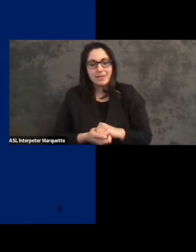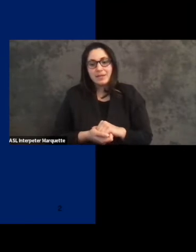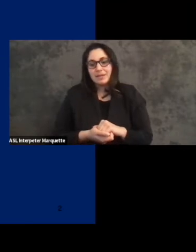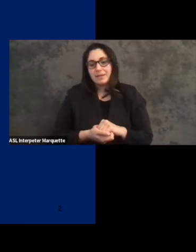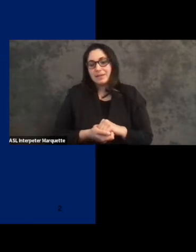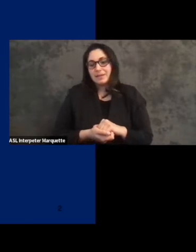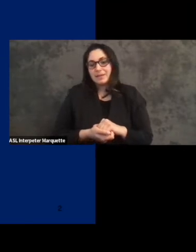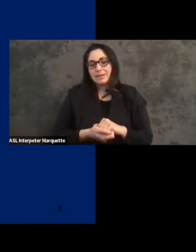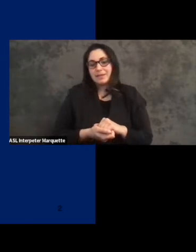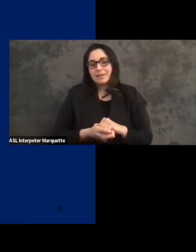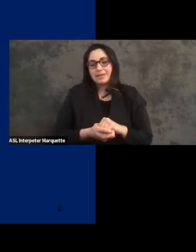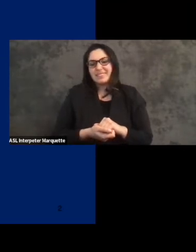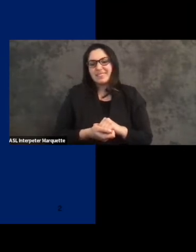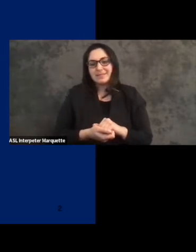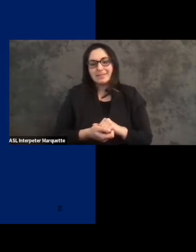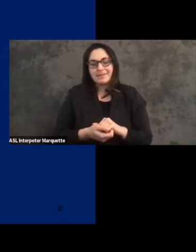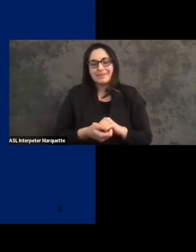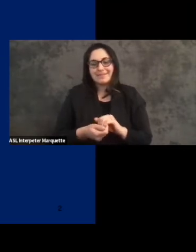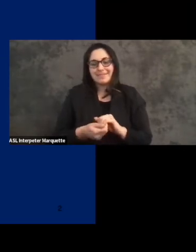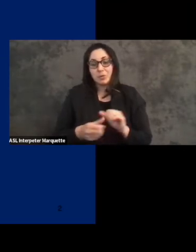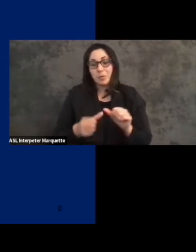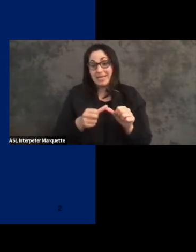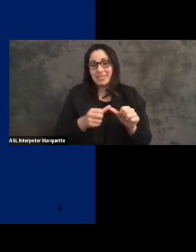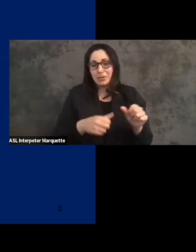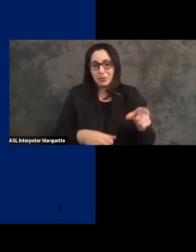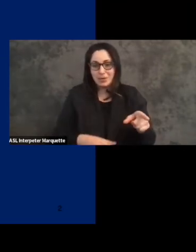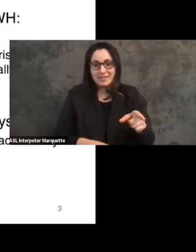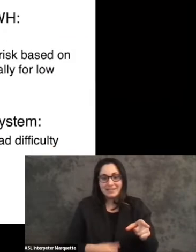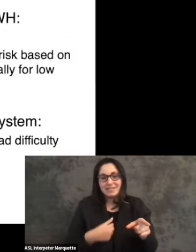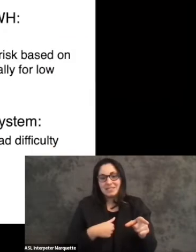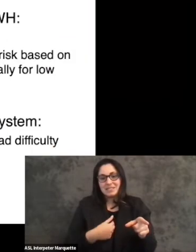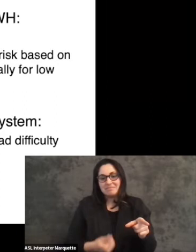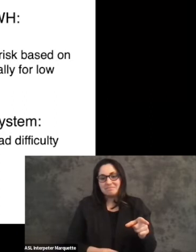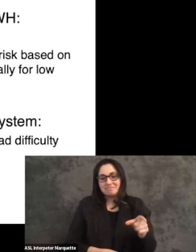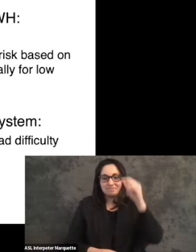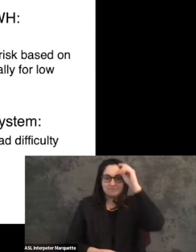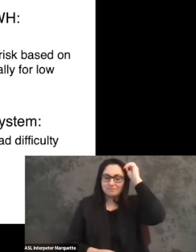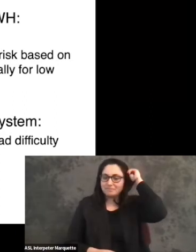a little bit about what's known about acute COVID and HIV, specifically whether people